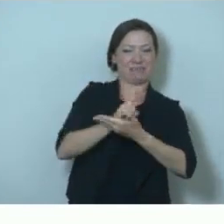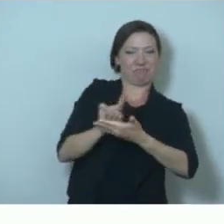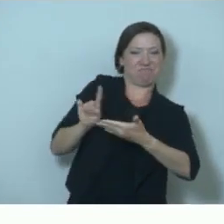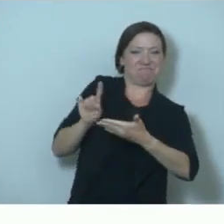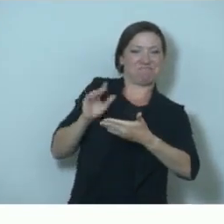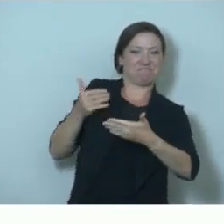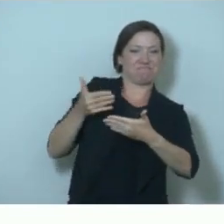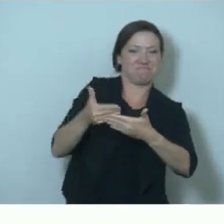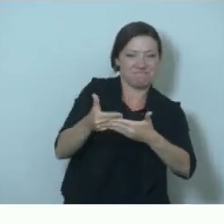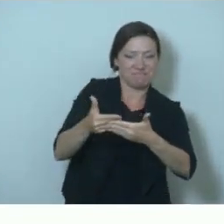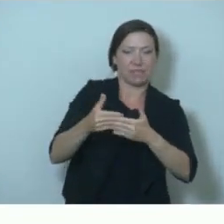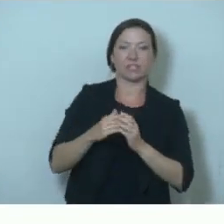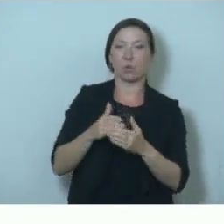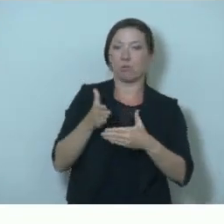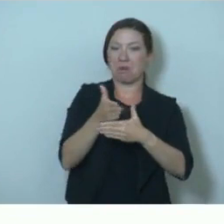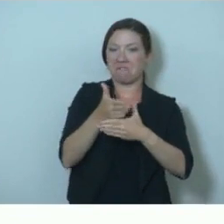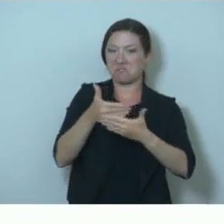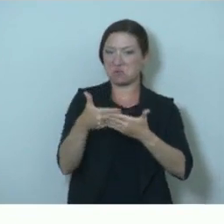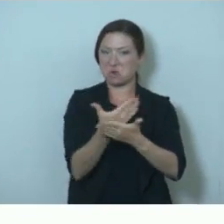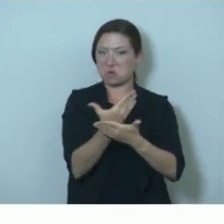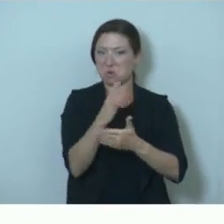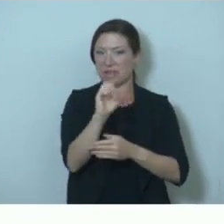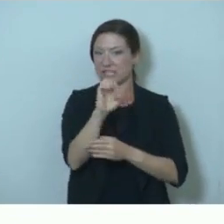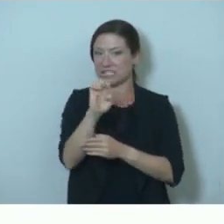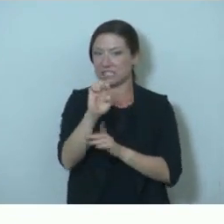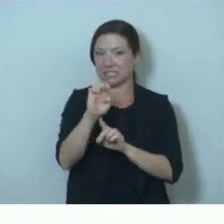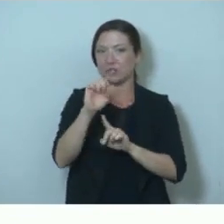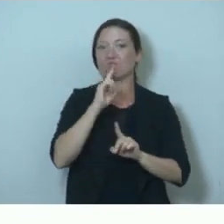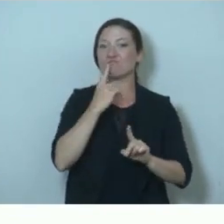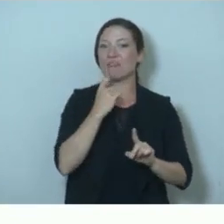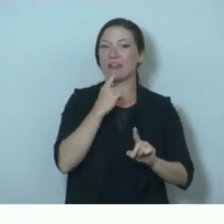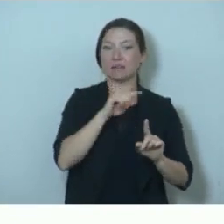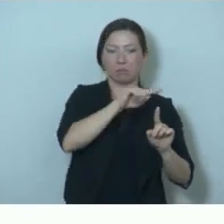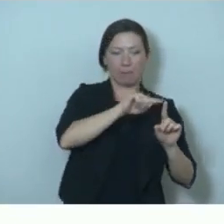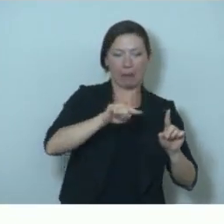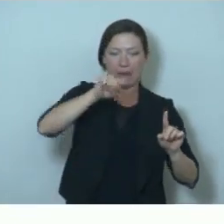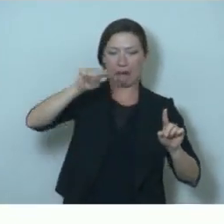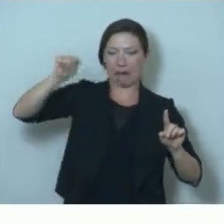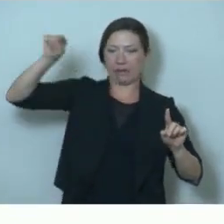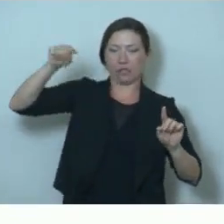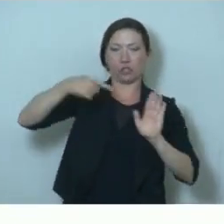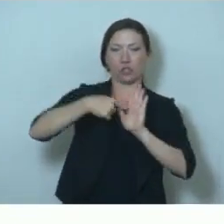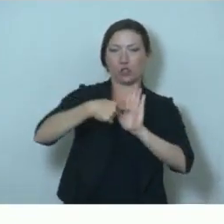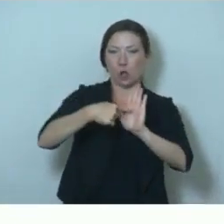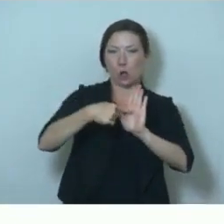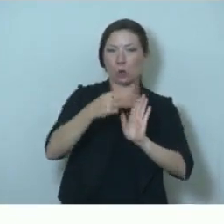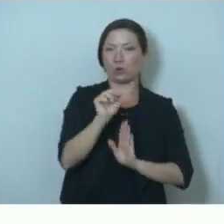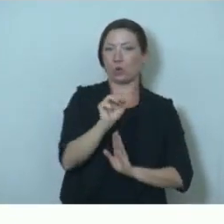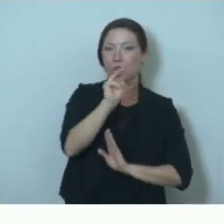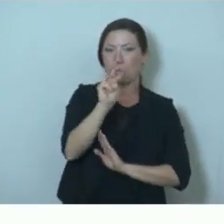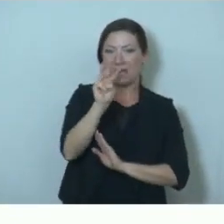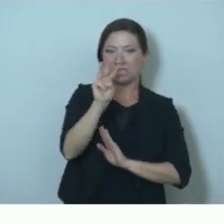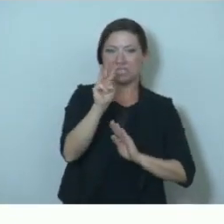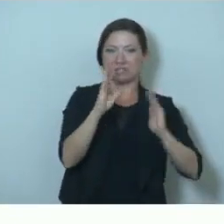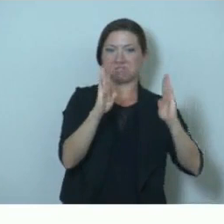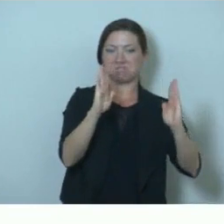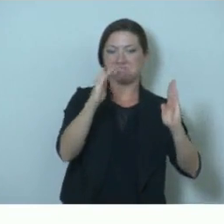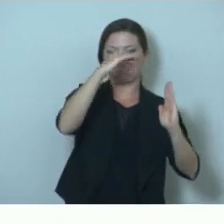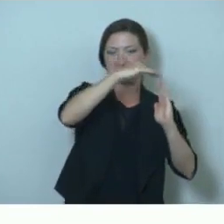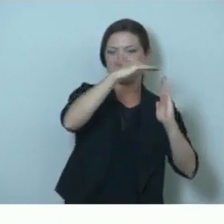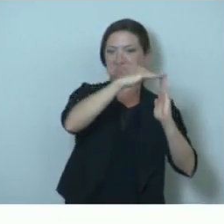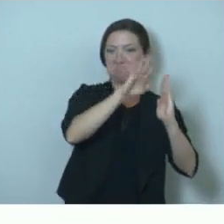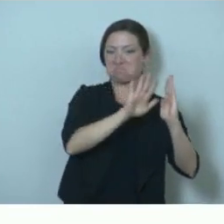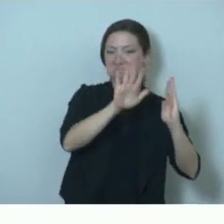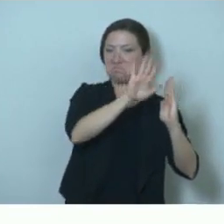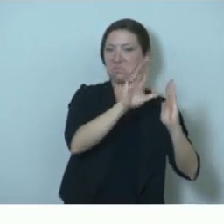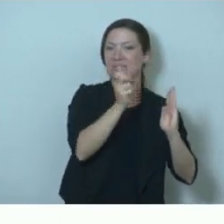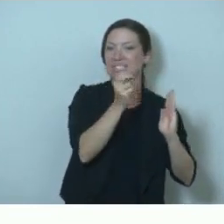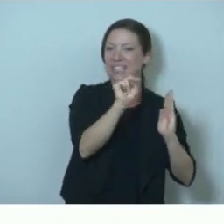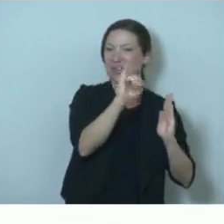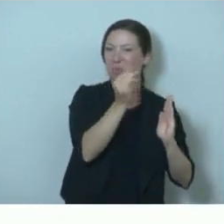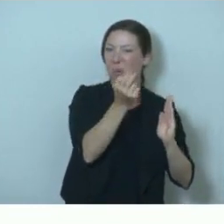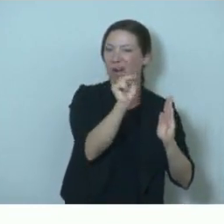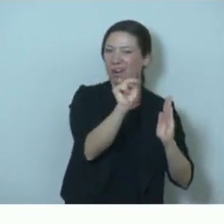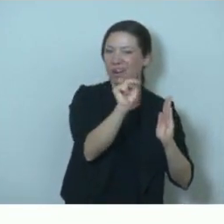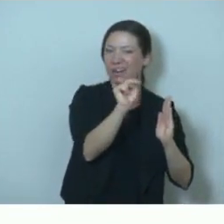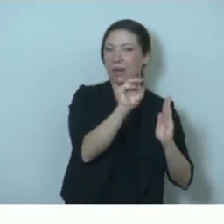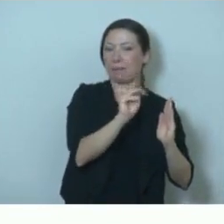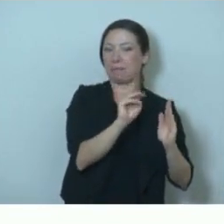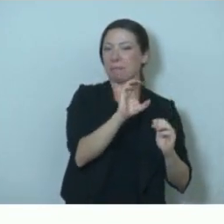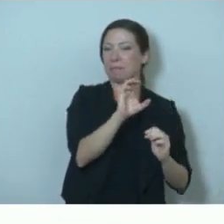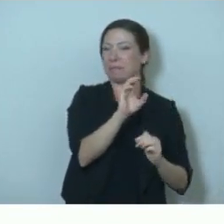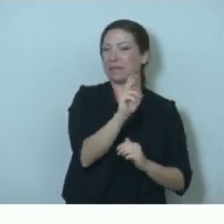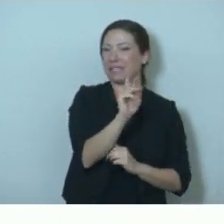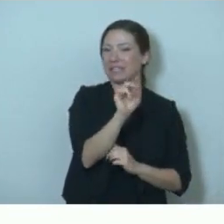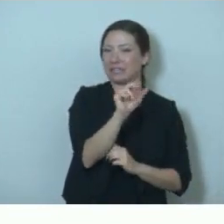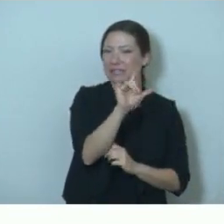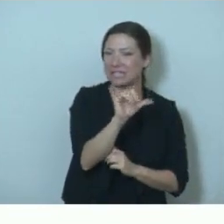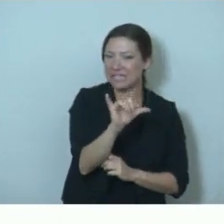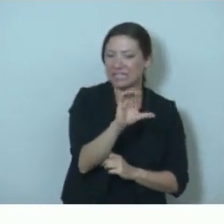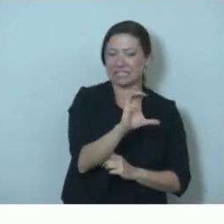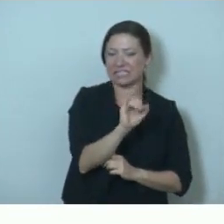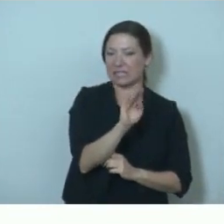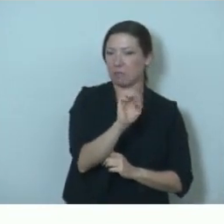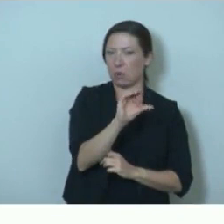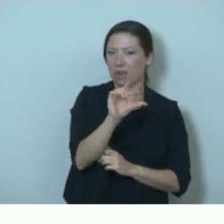IT IS SEVEN DAYS LOOKING BACK SO A SEVEN DAY LAG ON THIS LACK AT THE AVERAGE NUMBE THE REDLINE IS IN NORTHWESTERN NEW MEXICO AND GREEN IS ALL OF THE REST OF NEW MEXICO AND UNDER